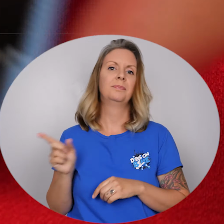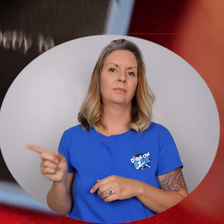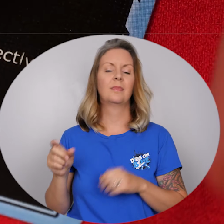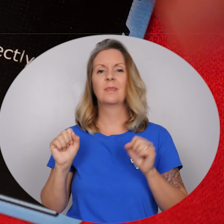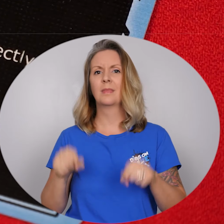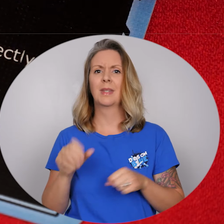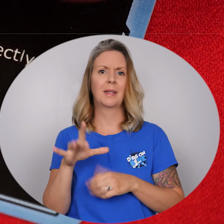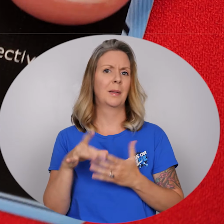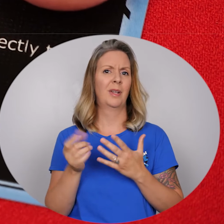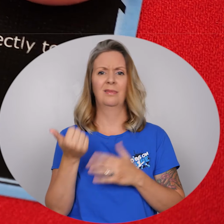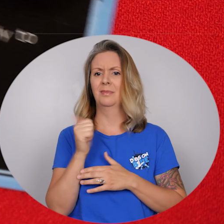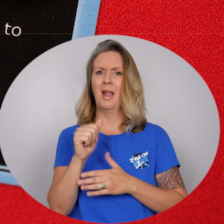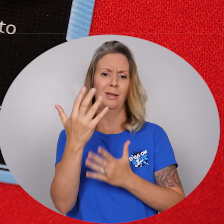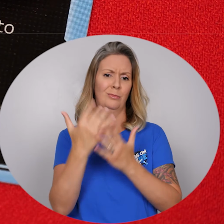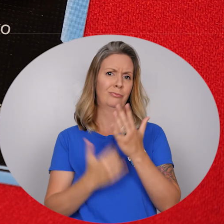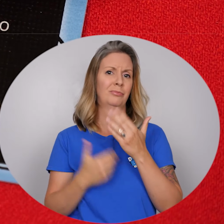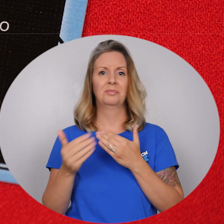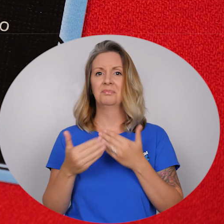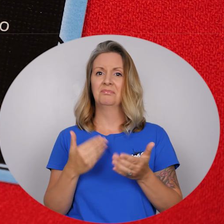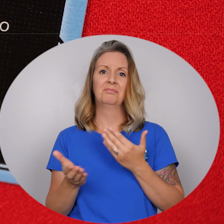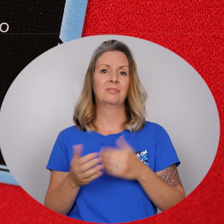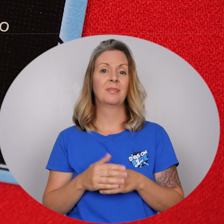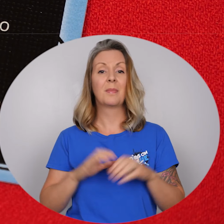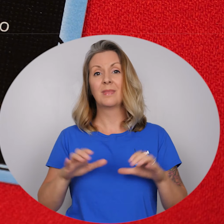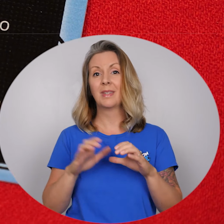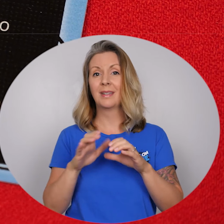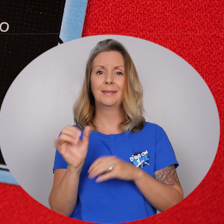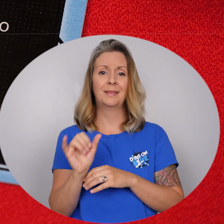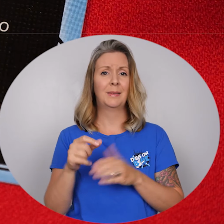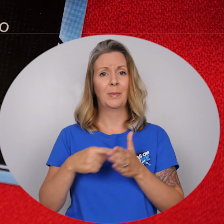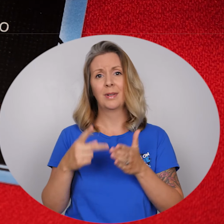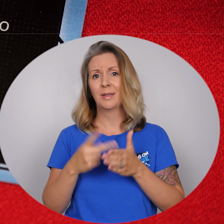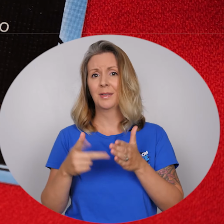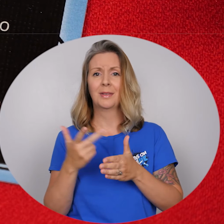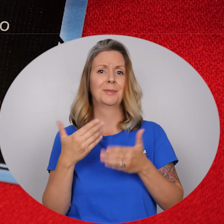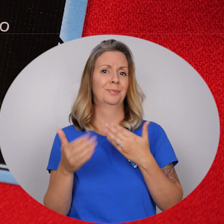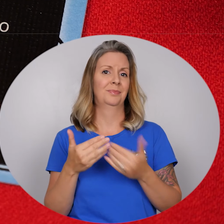and you can pick any of them to do, in any order, and you can even do the same ones multiple